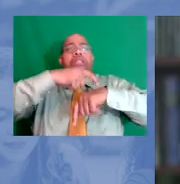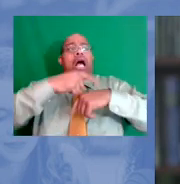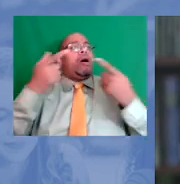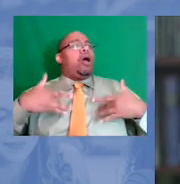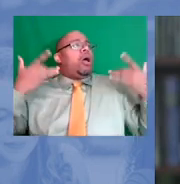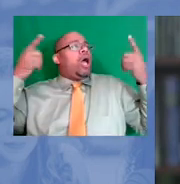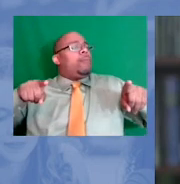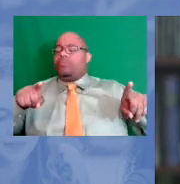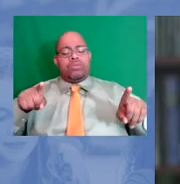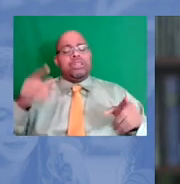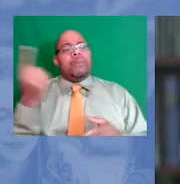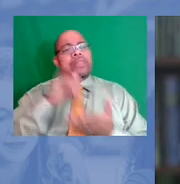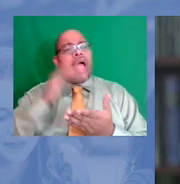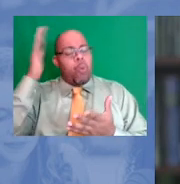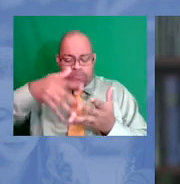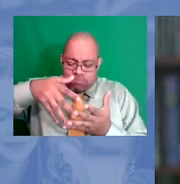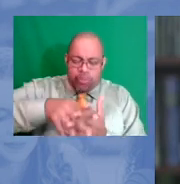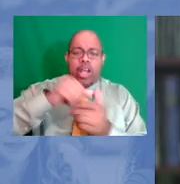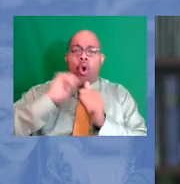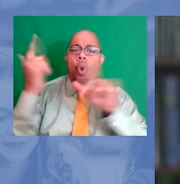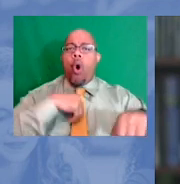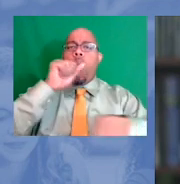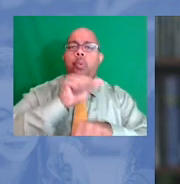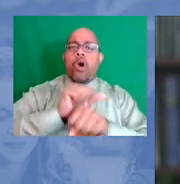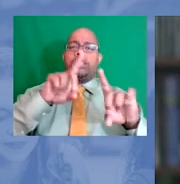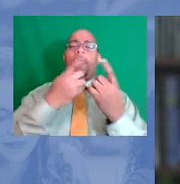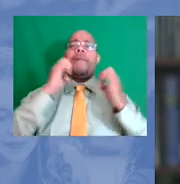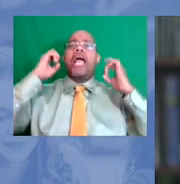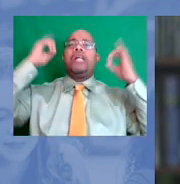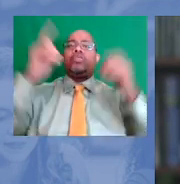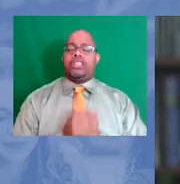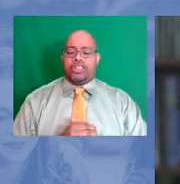BE INFUSED IN OUR WORK AT THE DEPARTMENT OF EDUCATION AND ACROSS THE ADMINISTRATION FOR